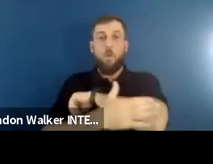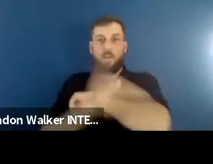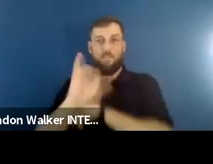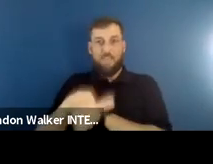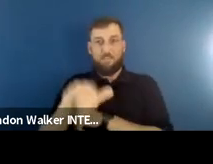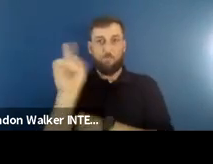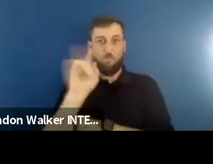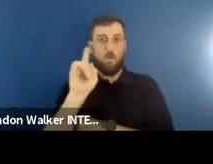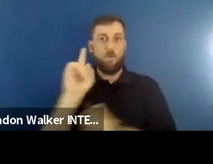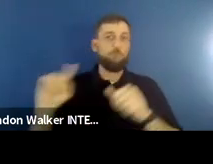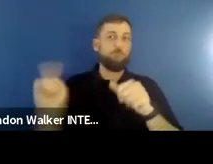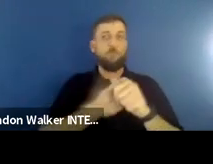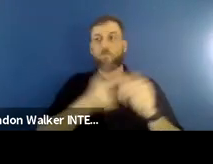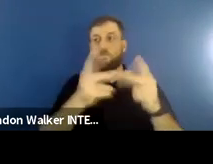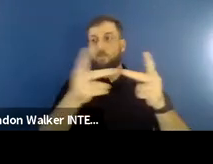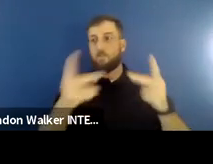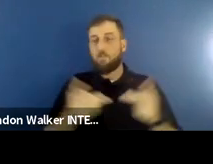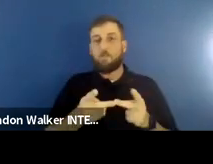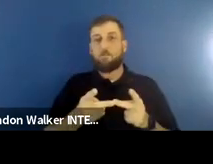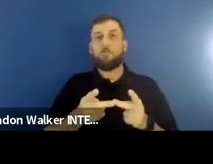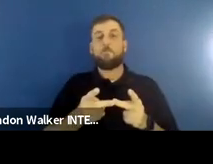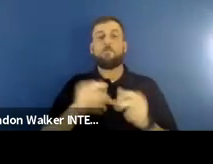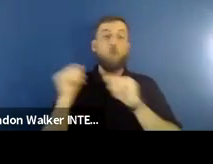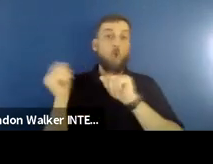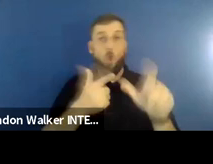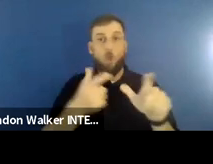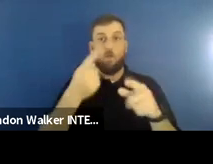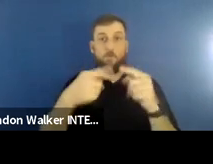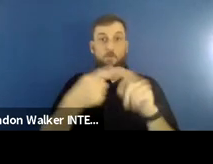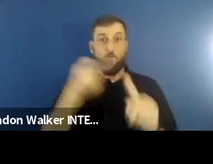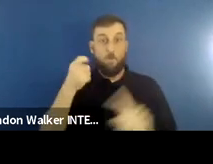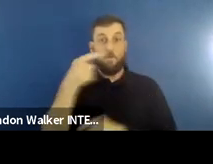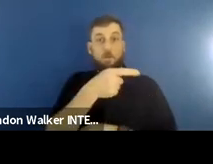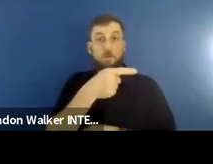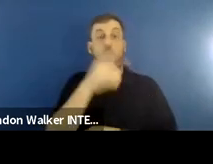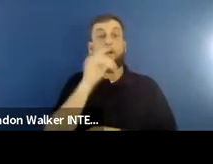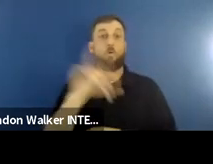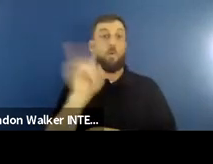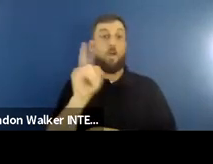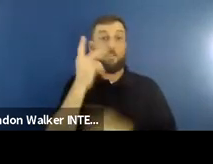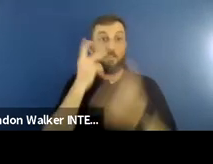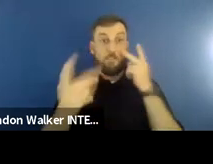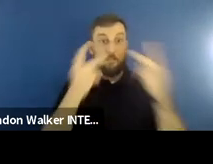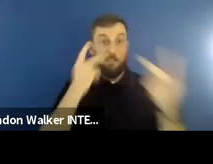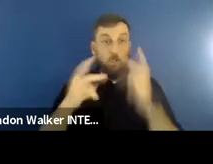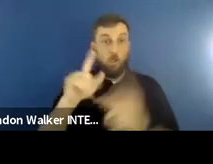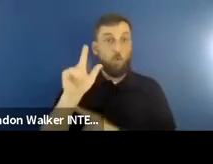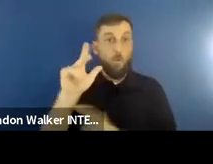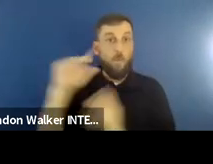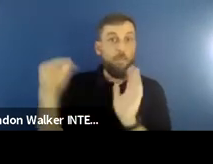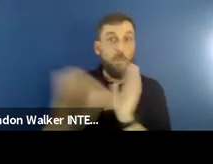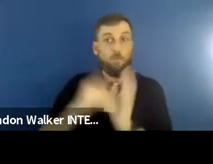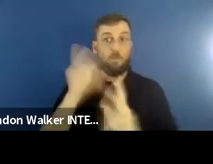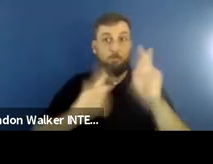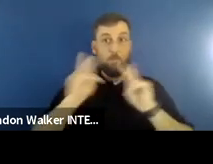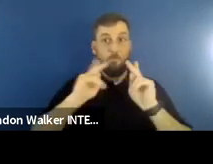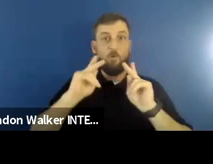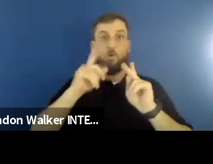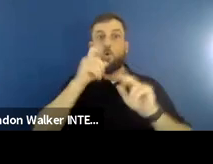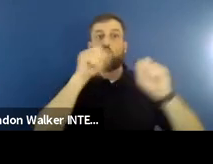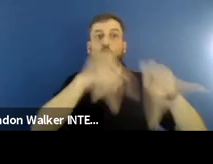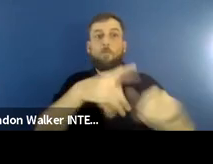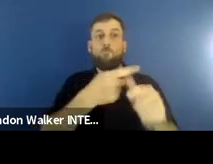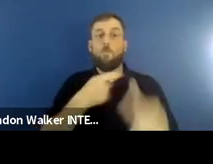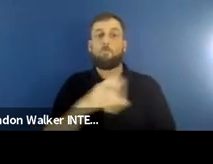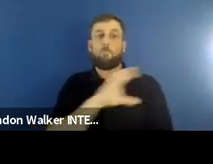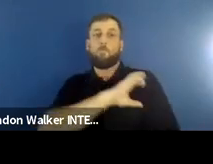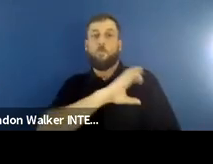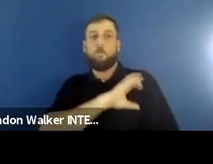And so all these numbers come out of Maricopa County where they seen at least 23,000 people dropped off from law enforcement officers